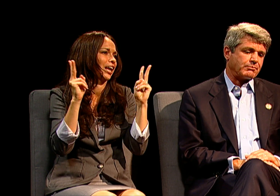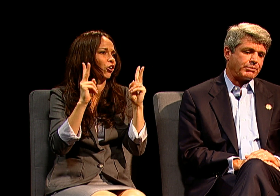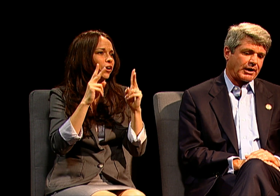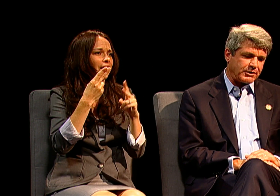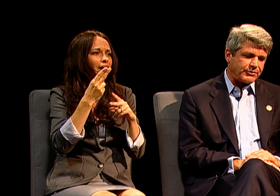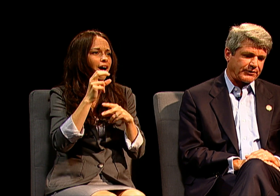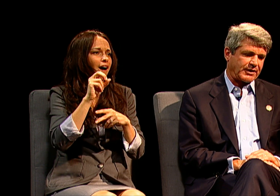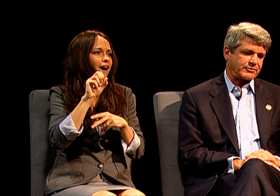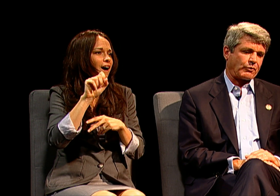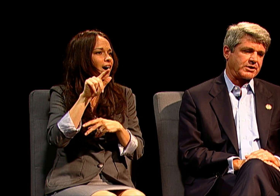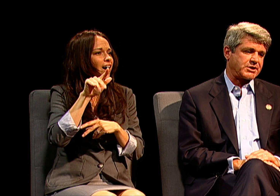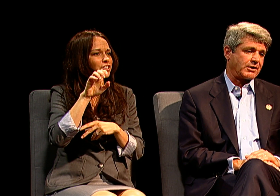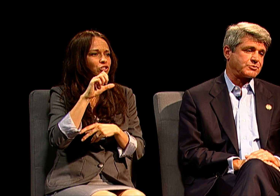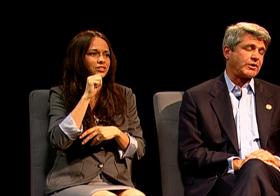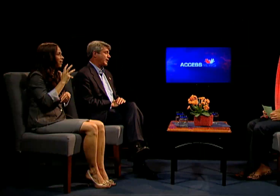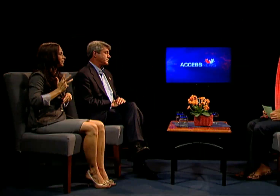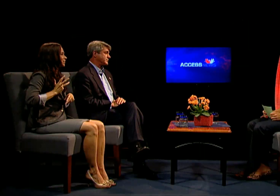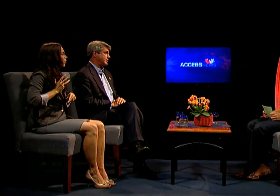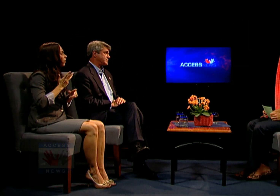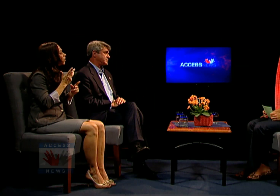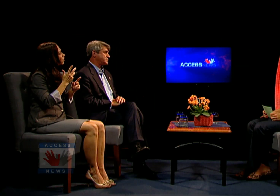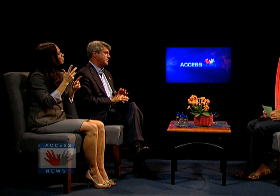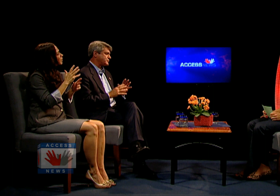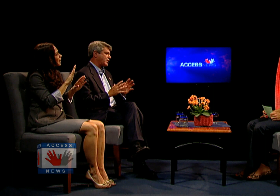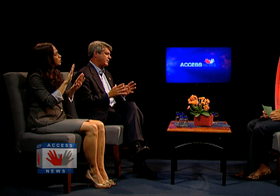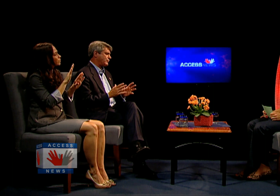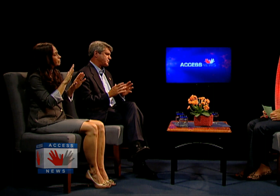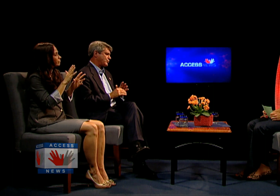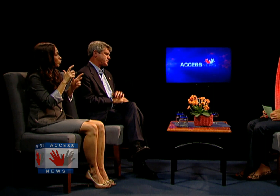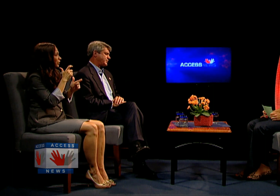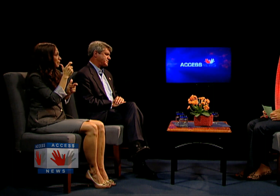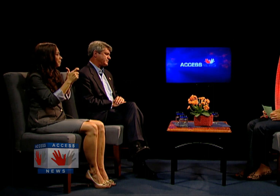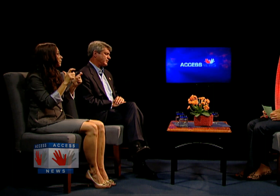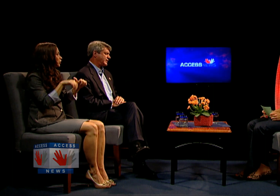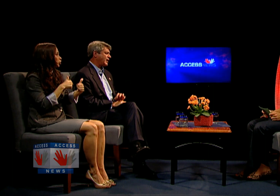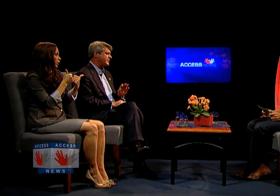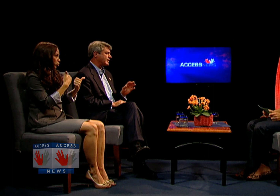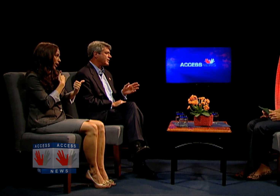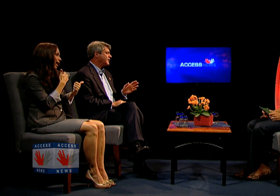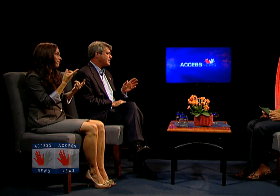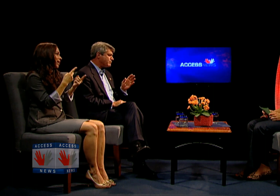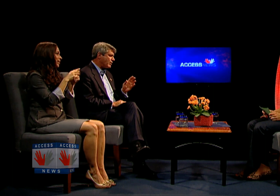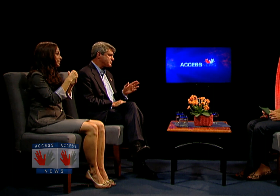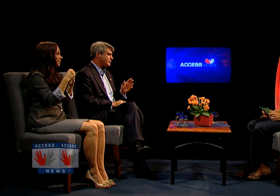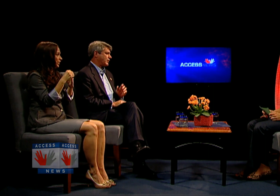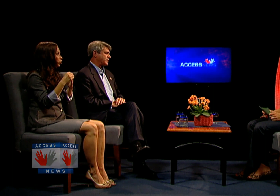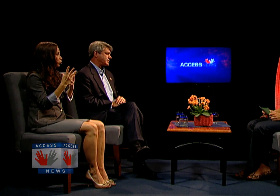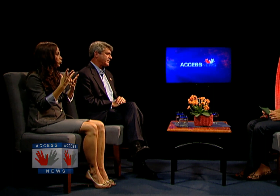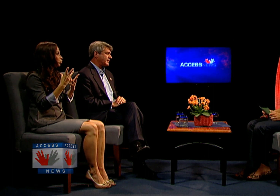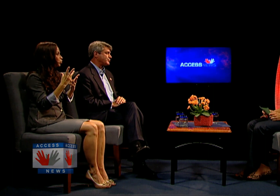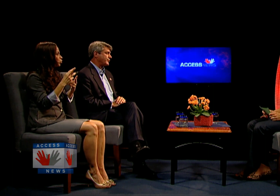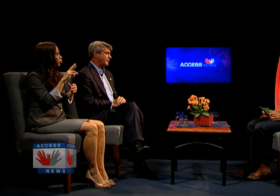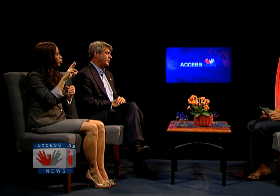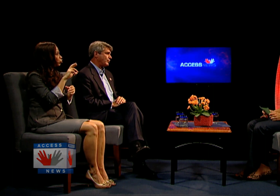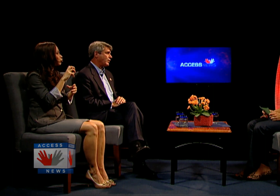BUT I DO THINK THAT'S A GREAT CHALLENGE THAT WE HAVE AS LEADERS IS TO TRY TO RESTORE SOME OF THAT CIVILITY. I THINK MOST AMERICANS-- I THINK THAT'S WHAT THEY REALLY WANT